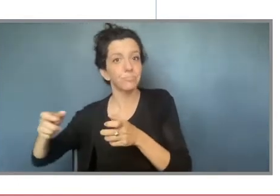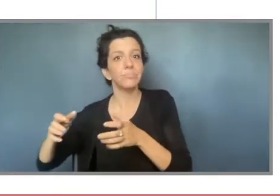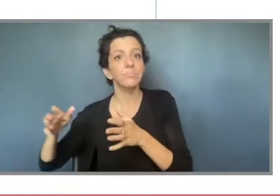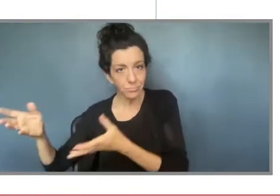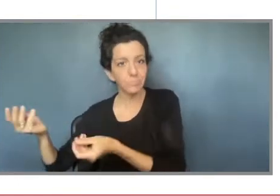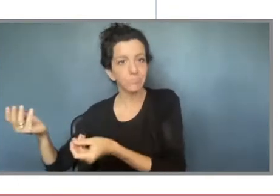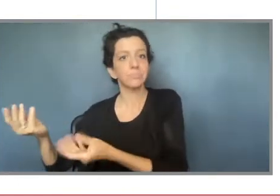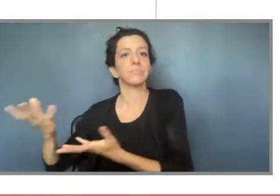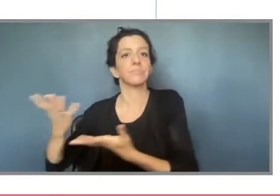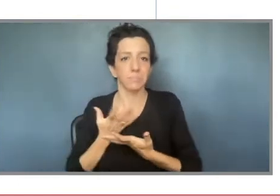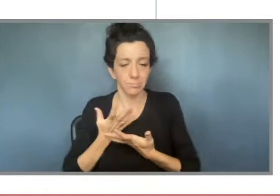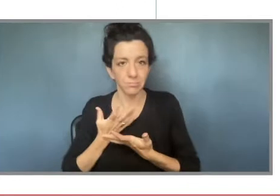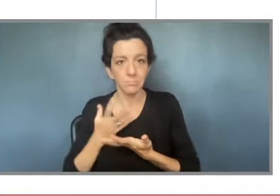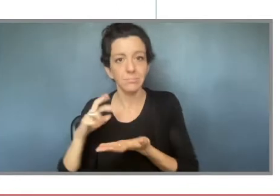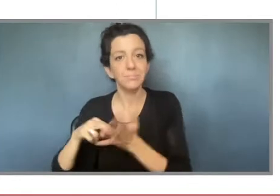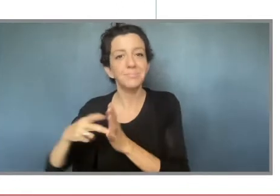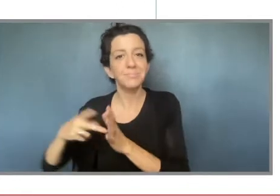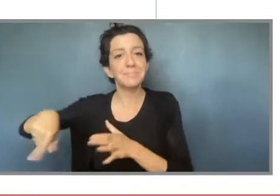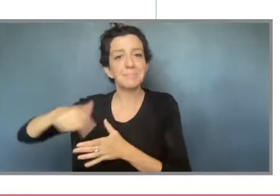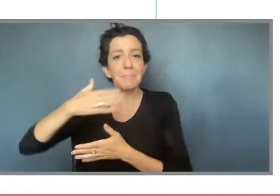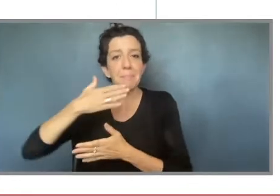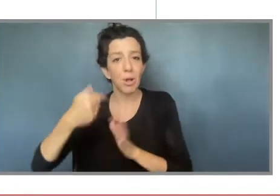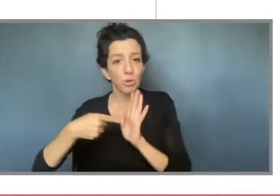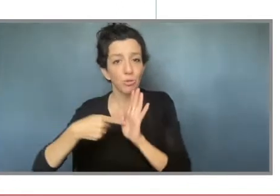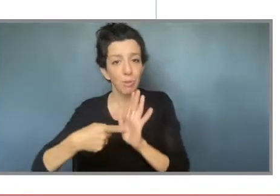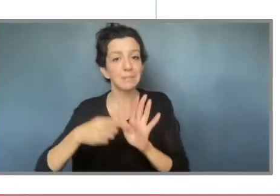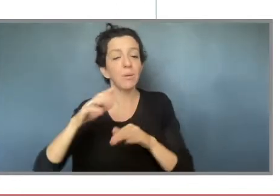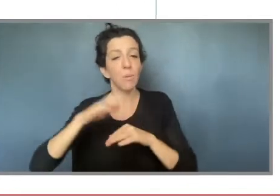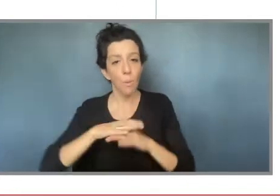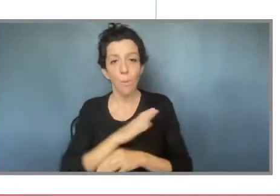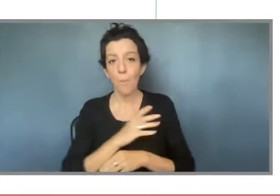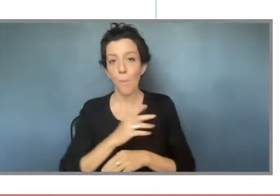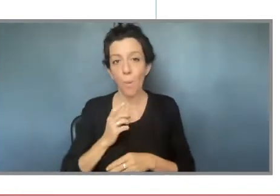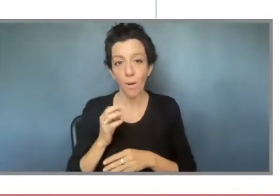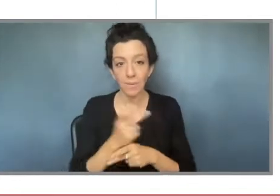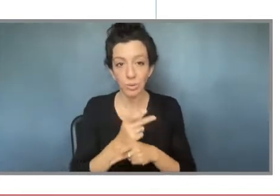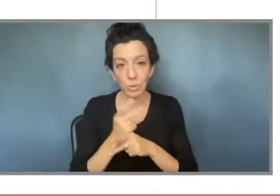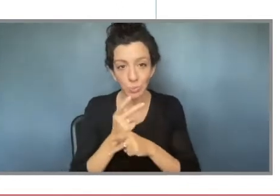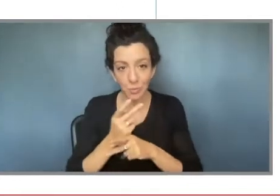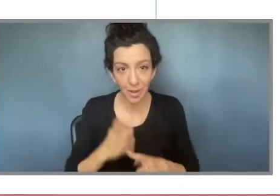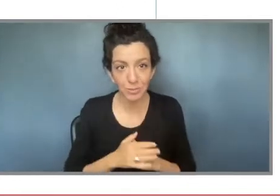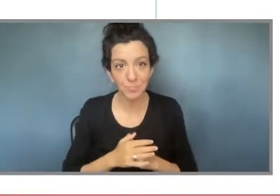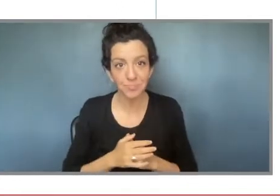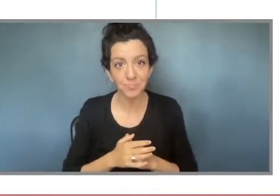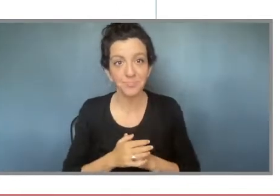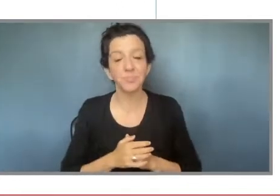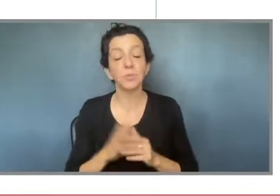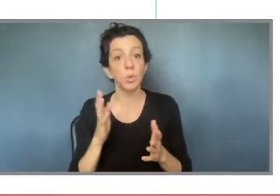Studio: area together so that it can be better represented on the board of supervisors, to the extent possible, we are required